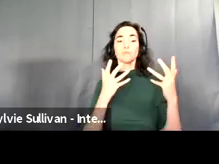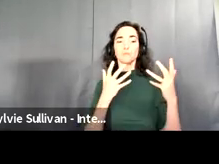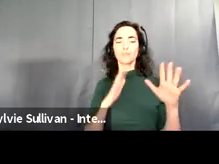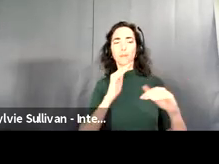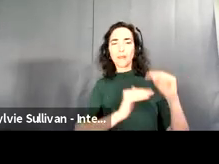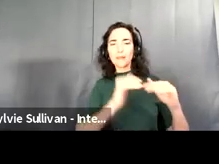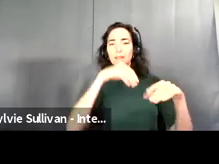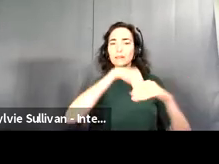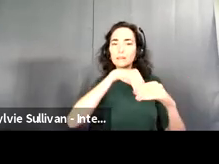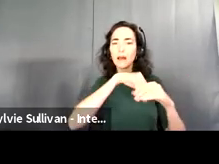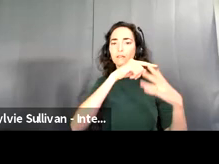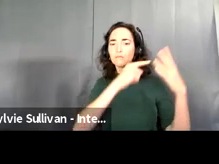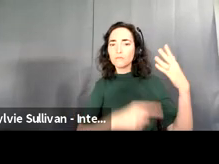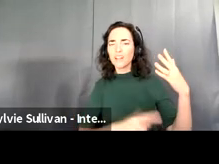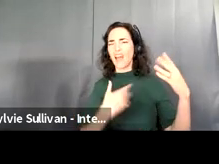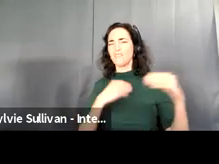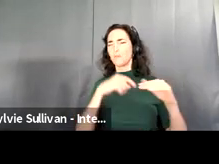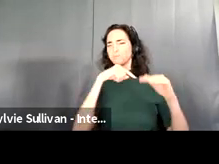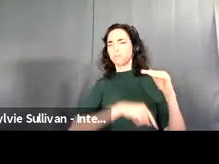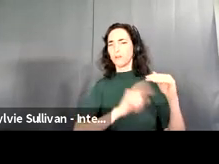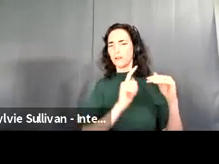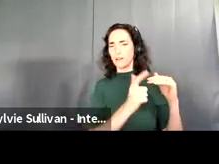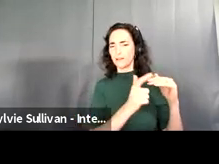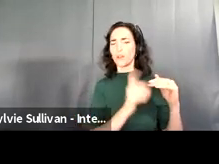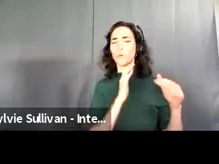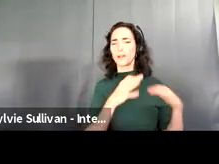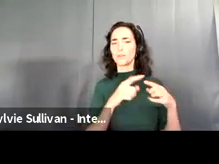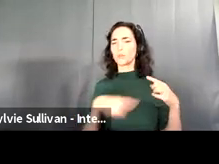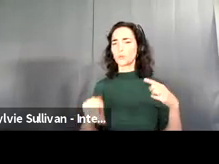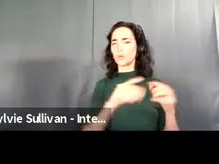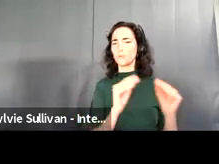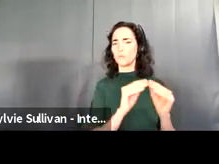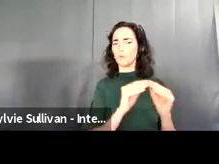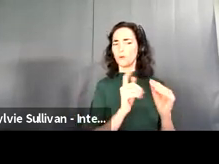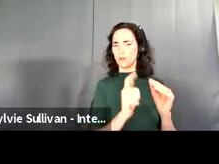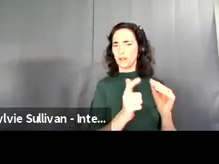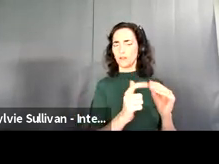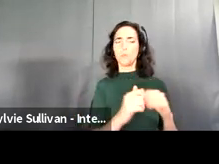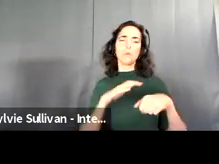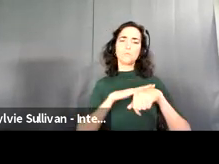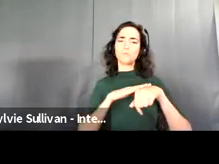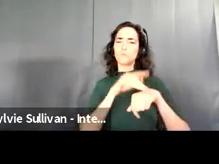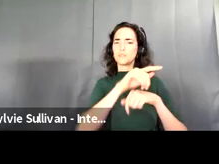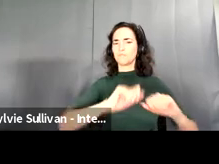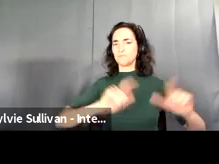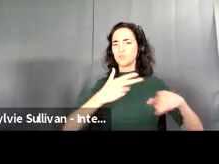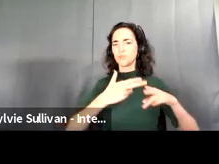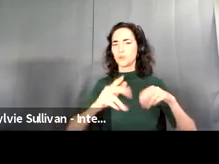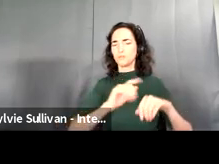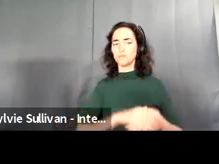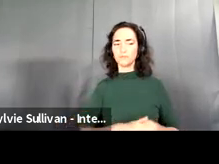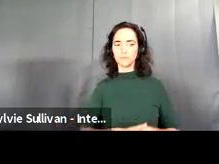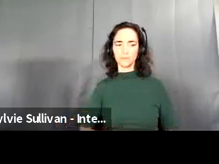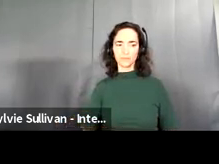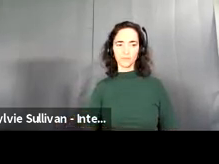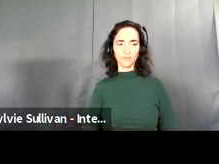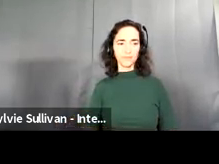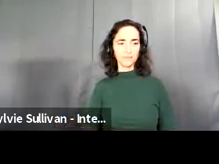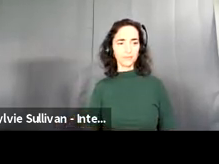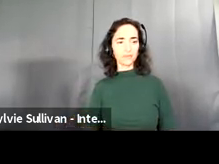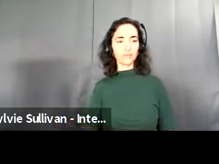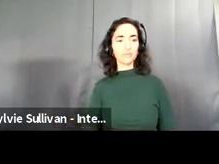the facility contains and how each unit is operated, and we shall be able to explain those to you a little bit more in depth in a minute.